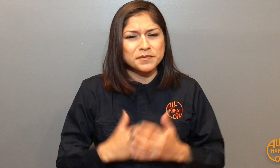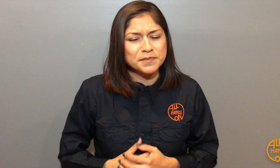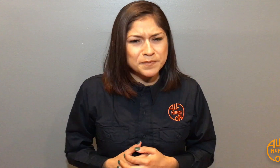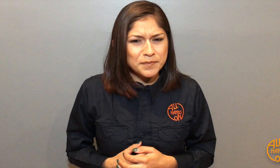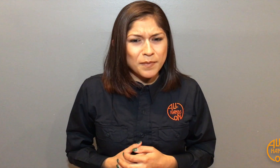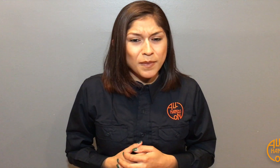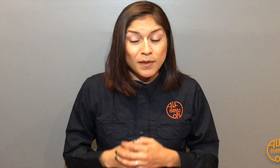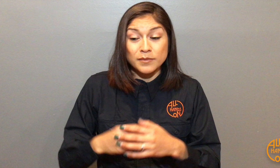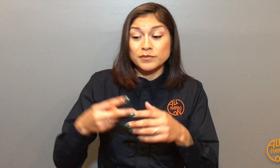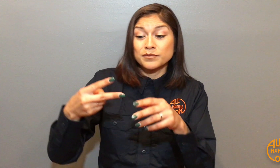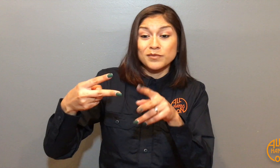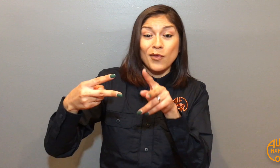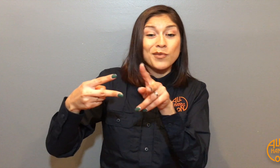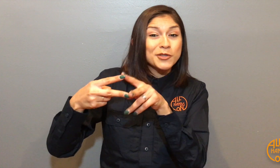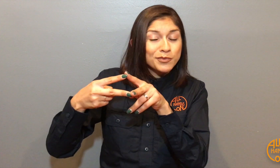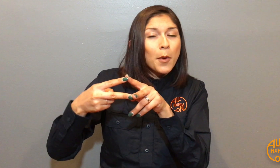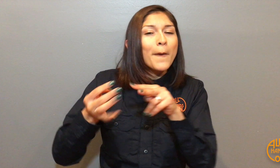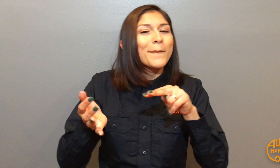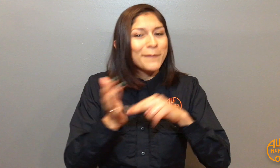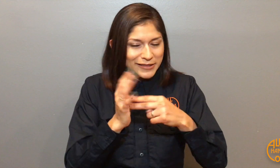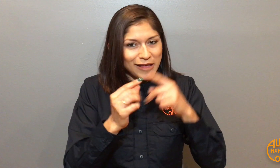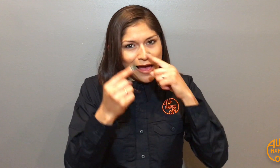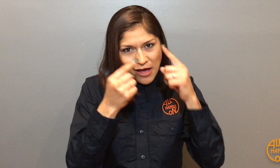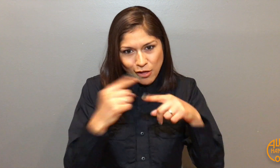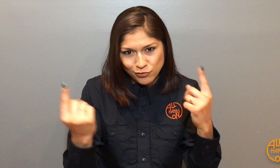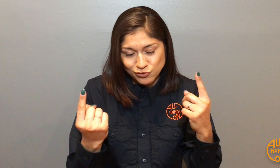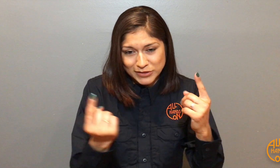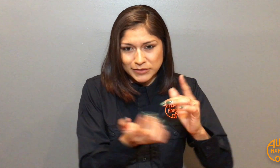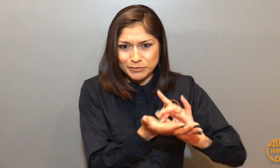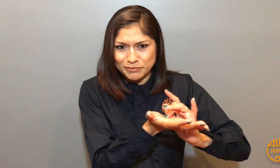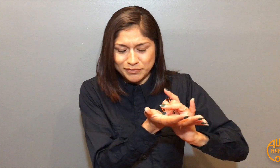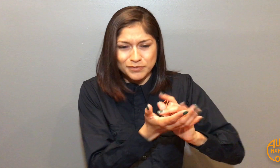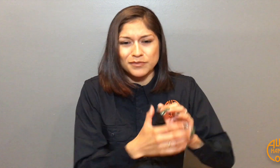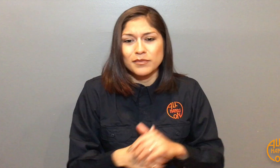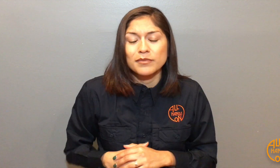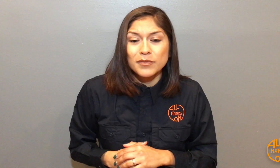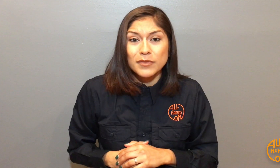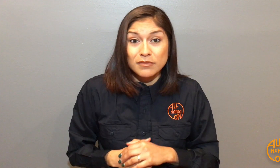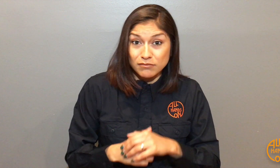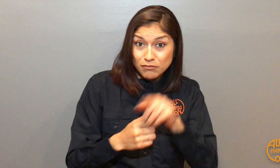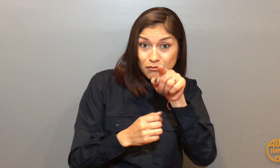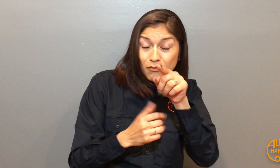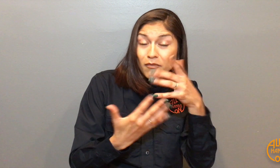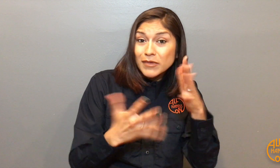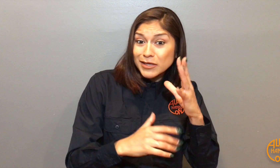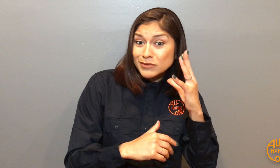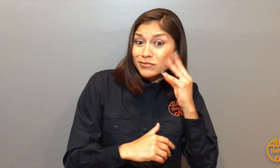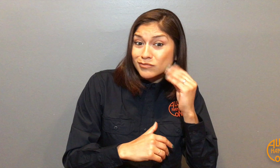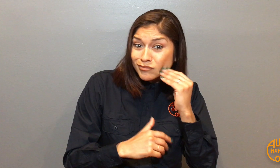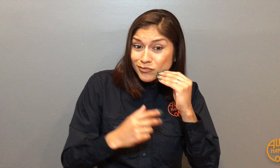hives either one of these can be representative of an allergy to a